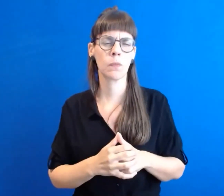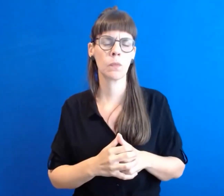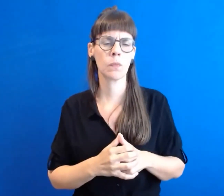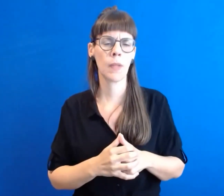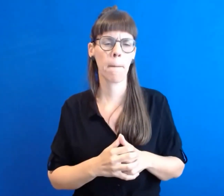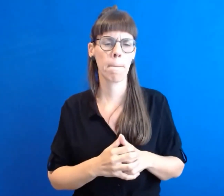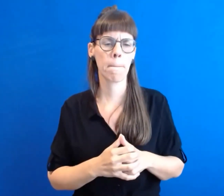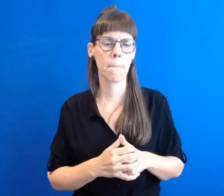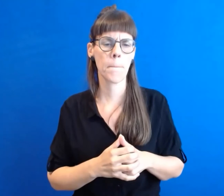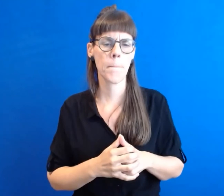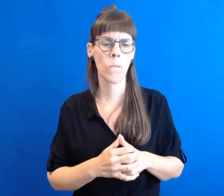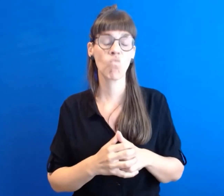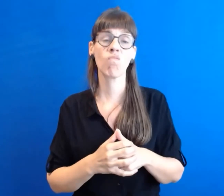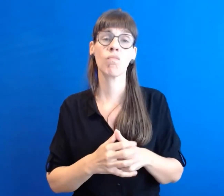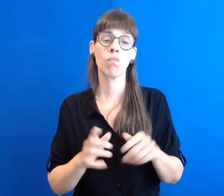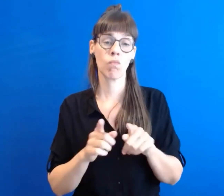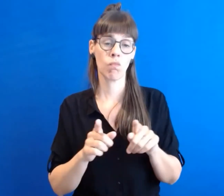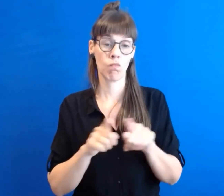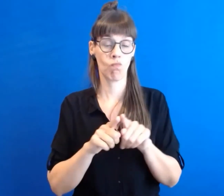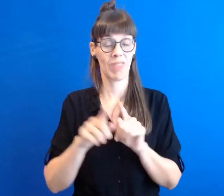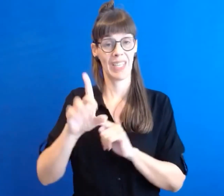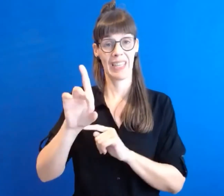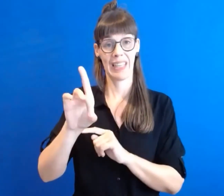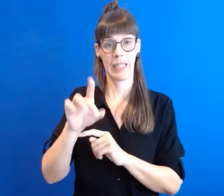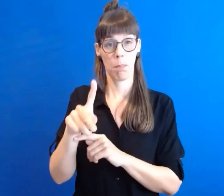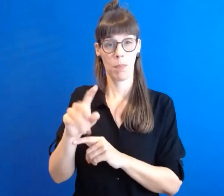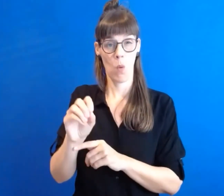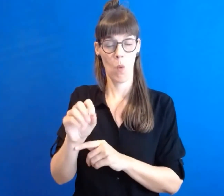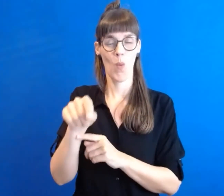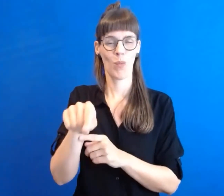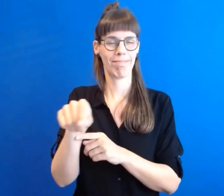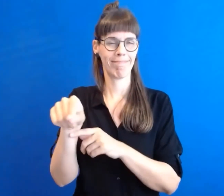to help specific advocacy